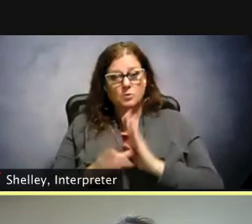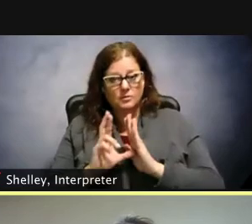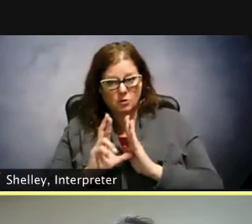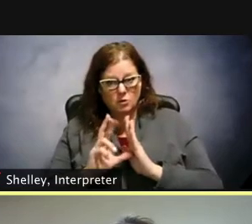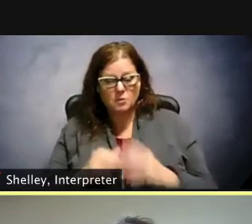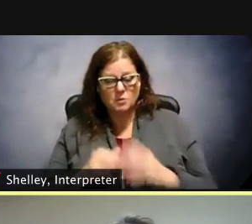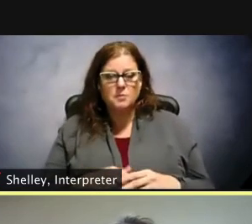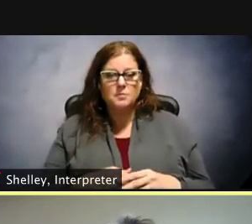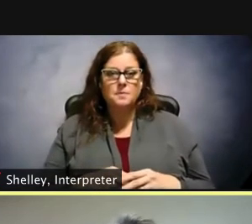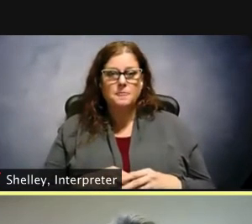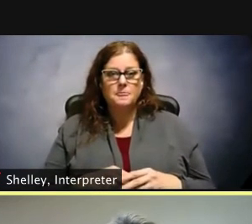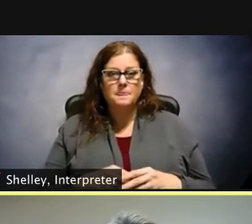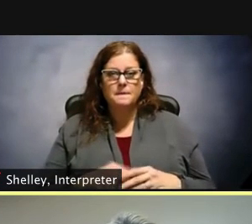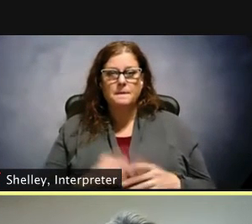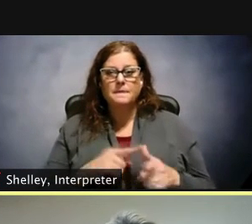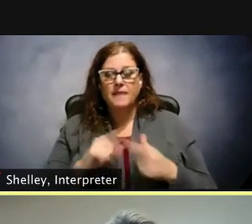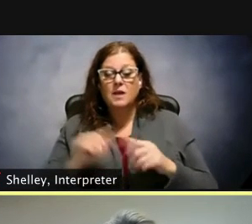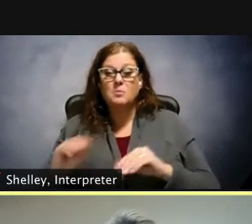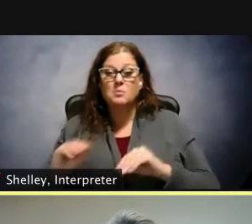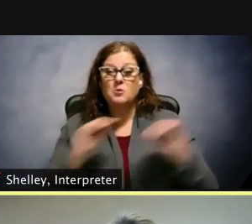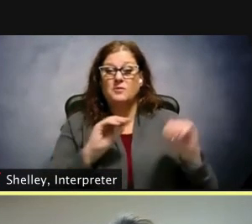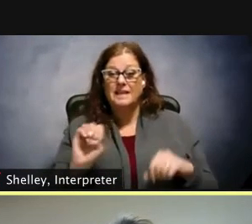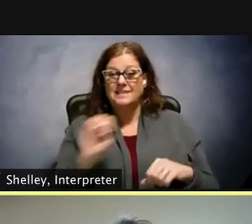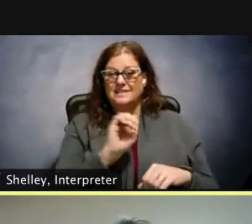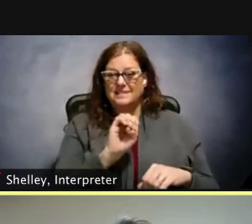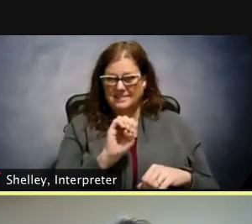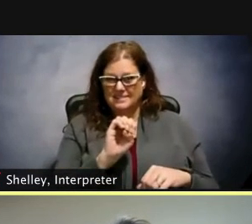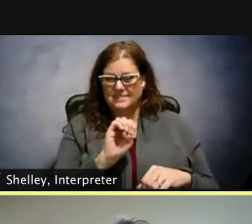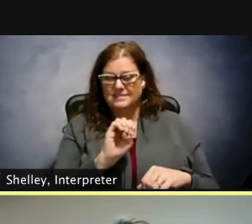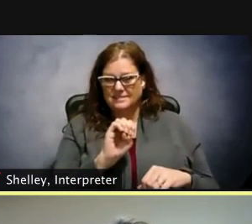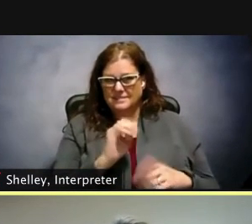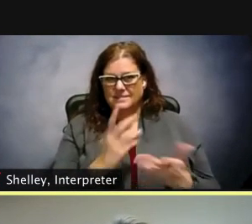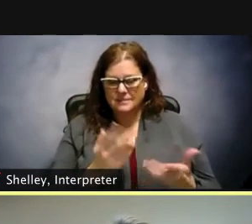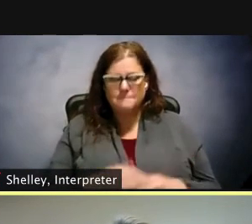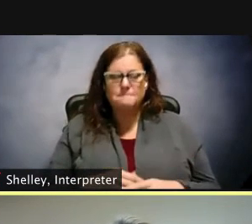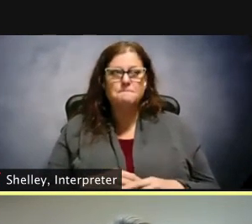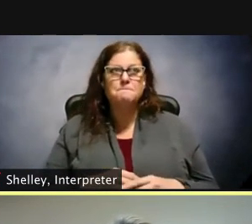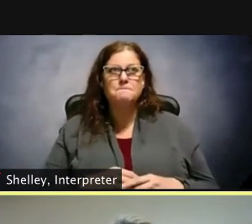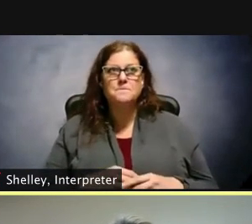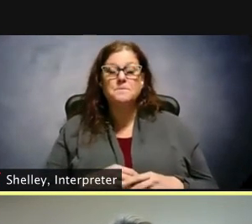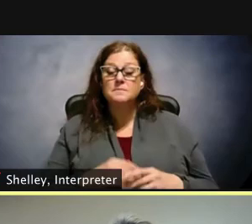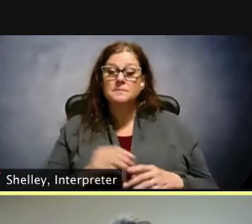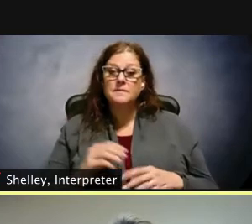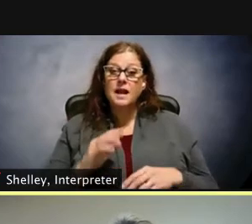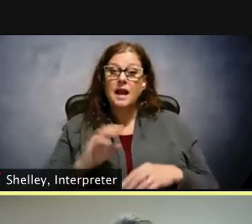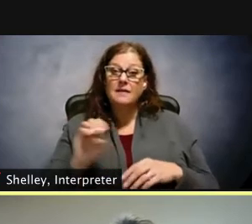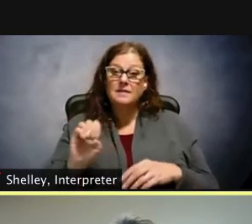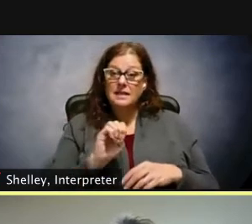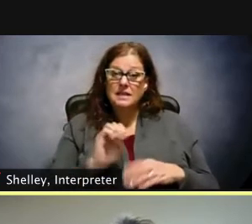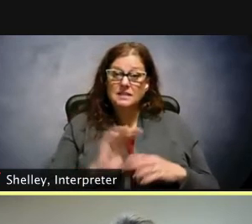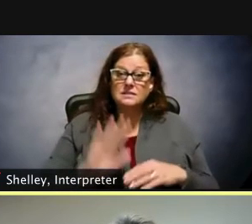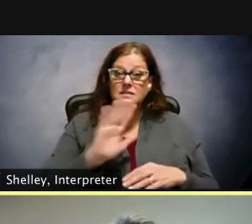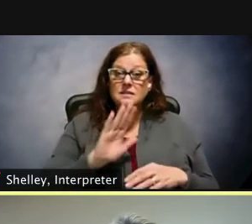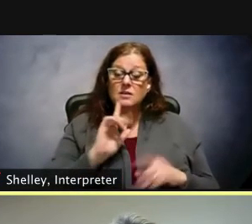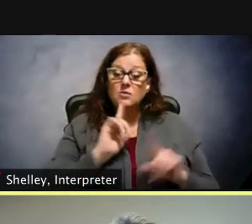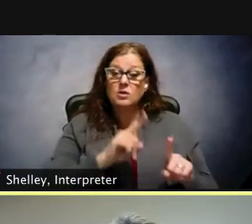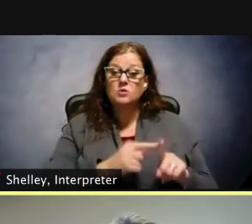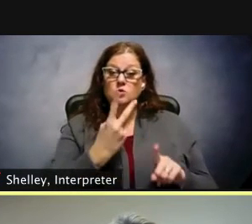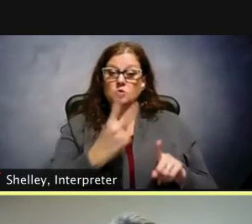they moved to the east coast. And while on the East Coast, they attended two different schools.